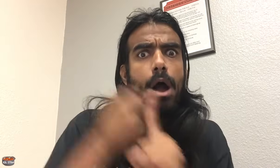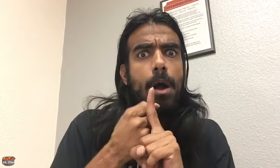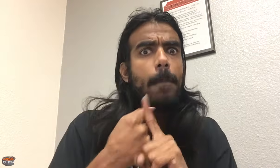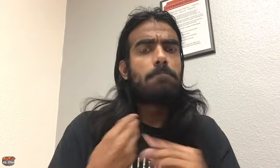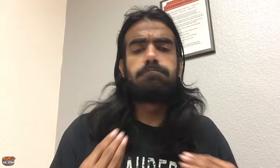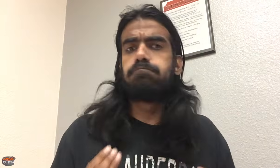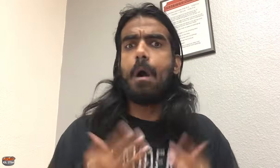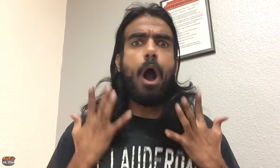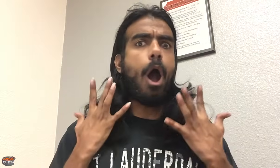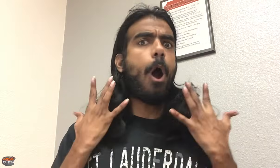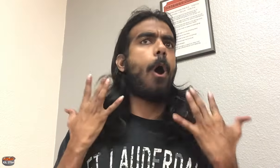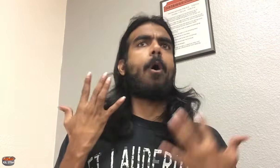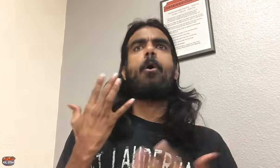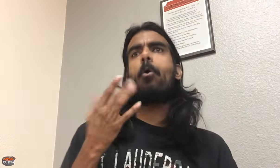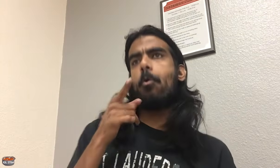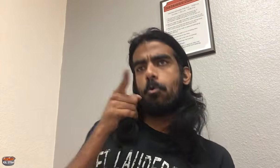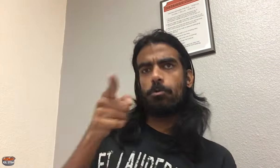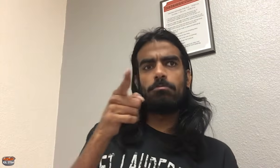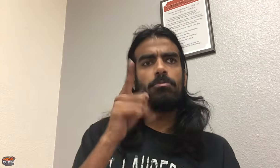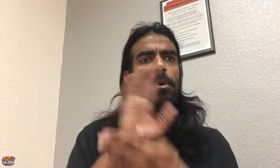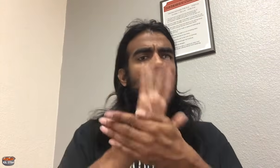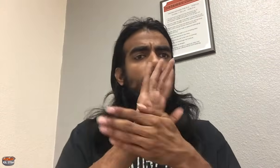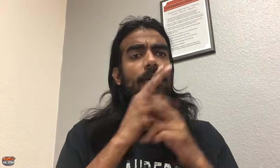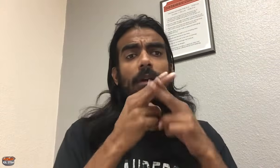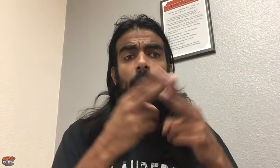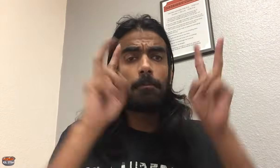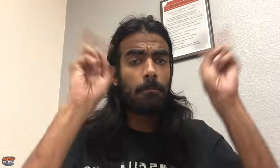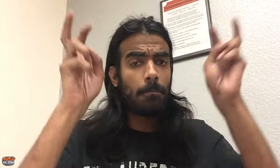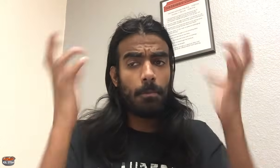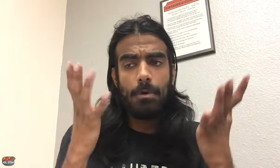Then there was huge news